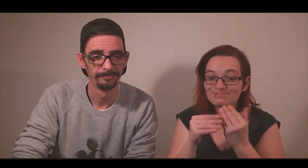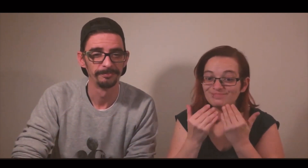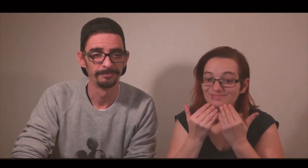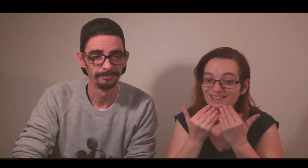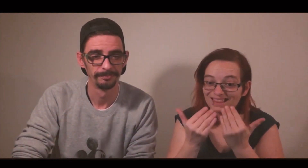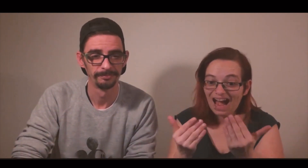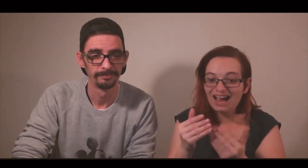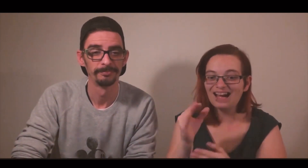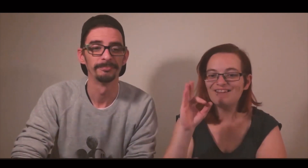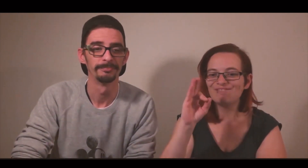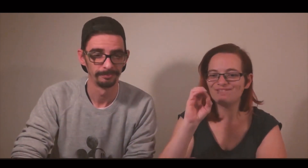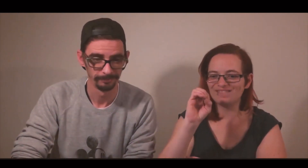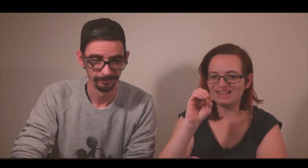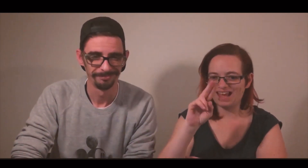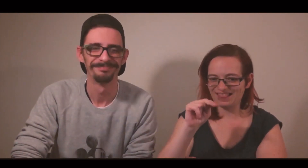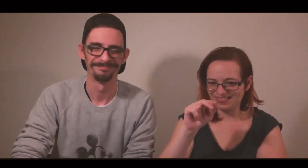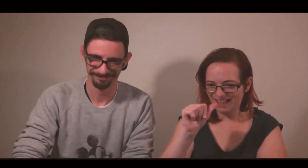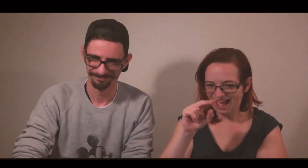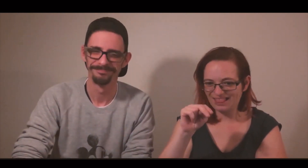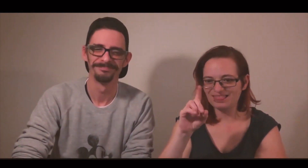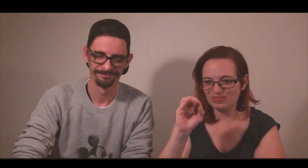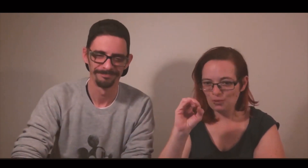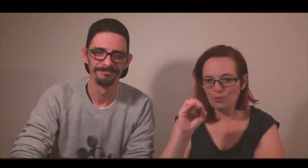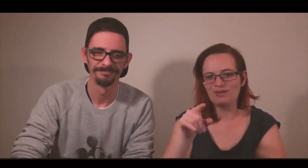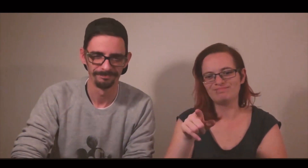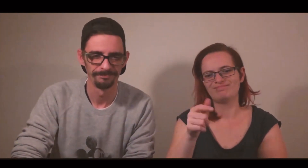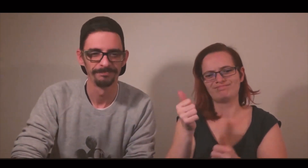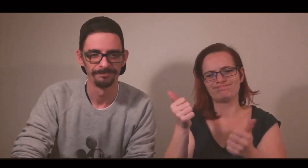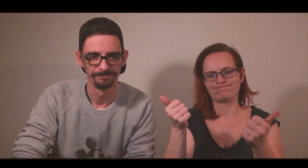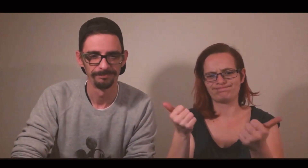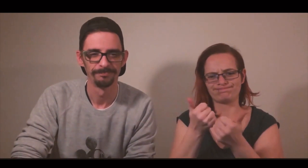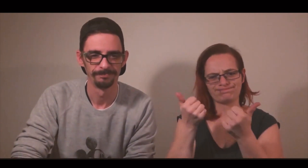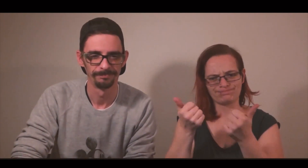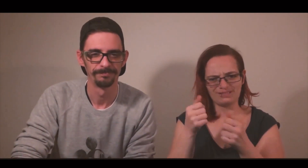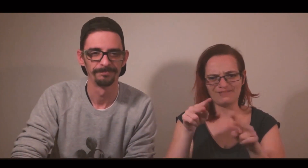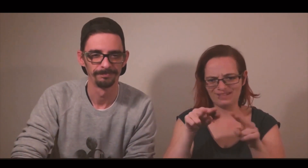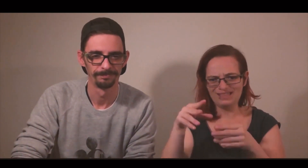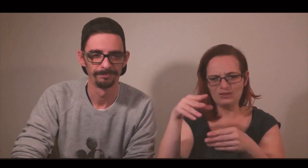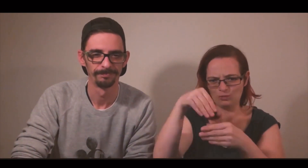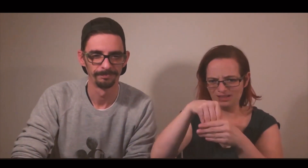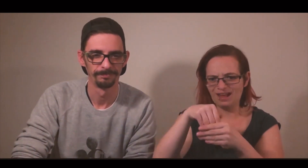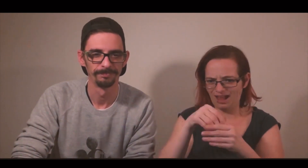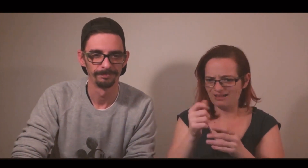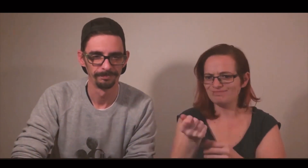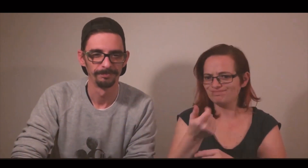Yes, that’s true. That is why we would like to thank Fernando again for this devout video recommendation.